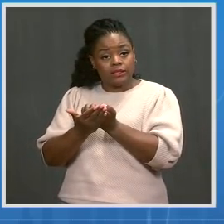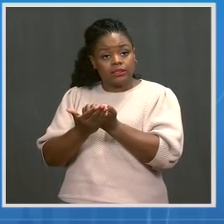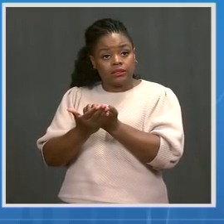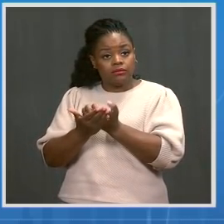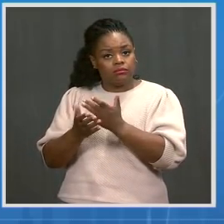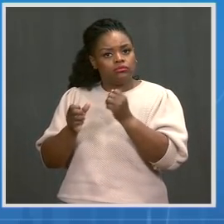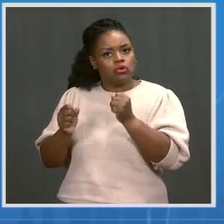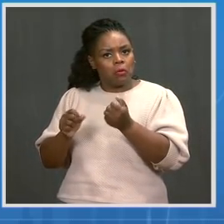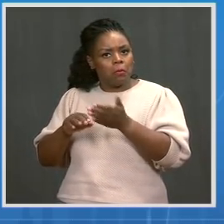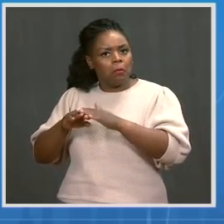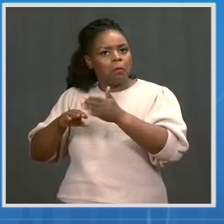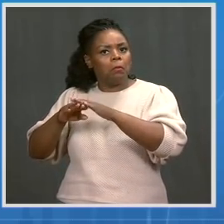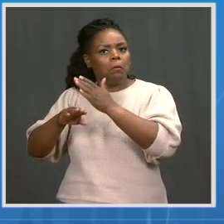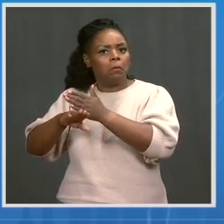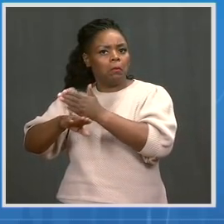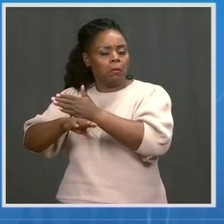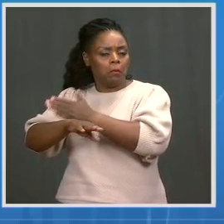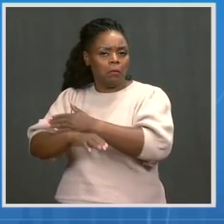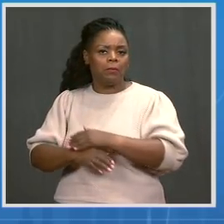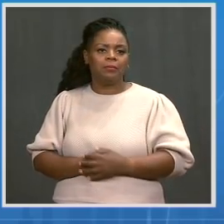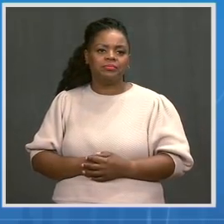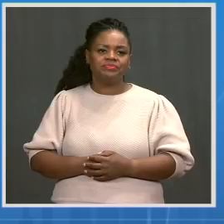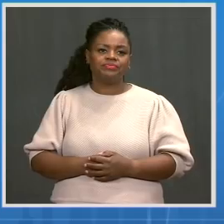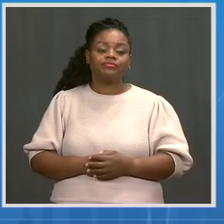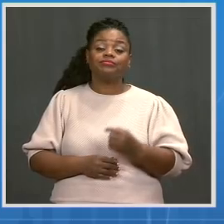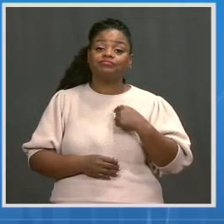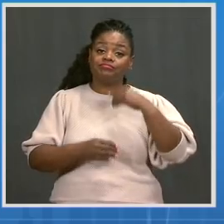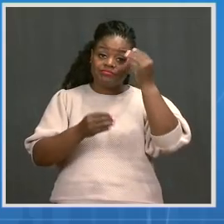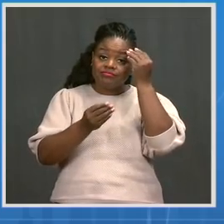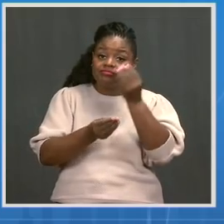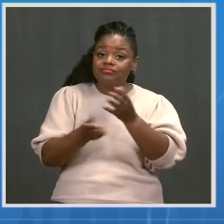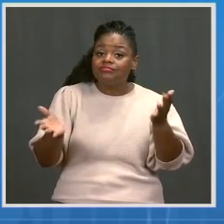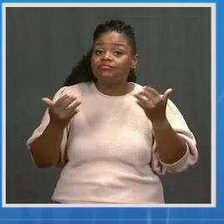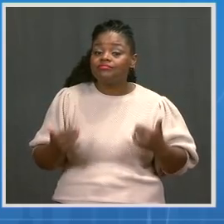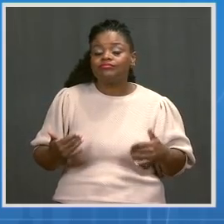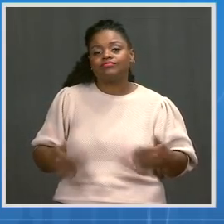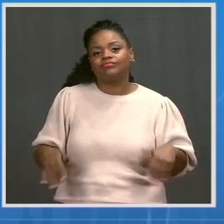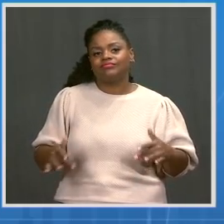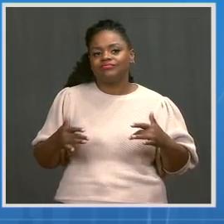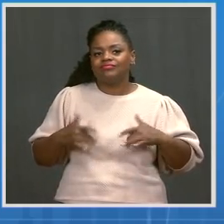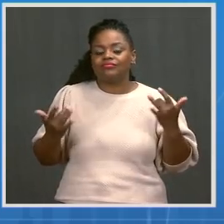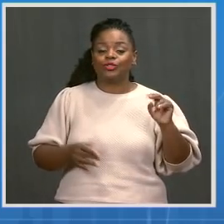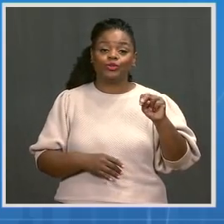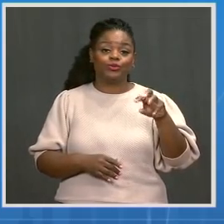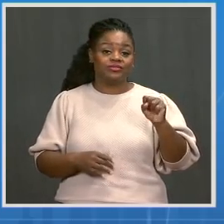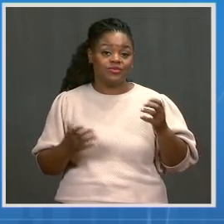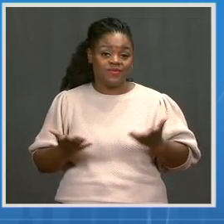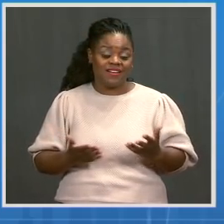Importantly, today I am announcing exciting news. We have already met the President's 70 percent goal